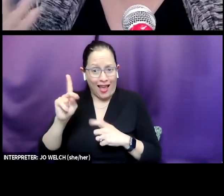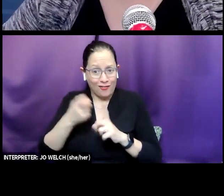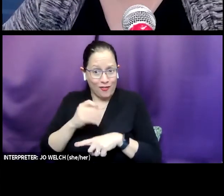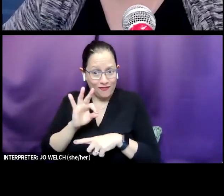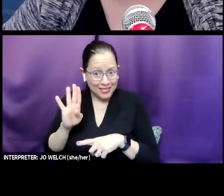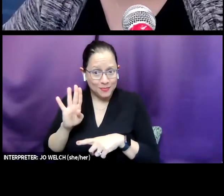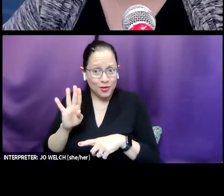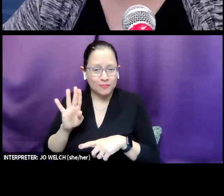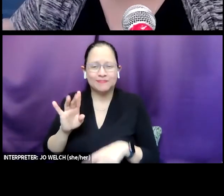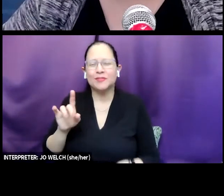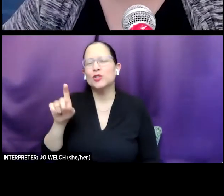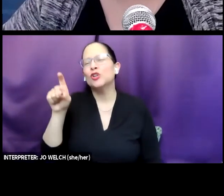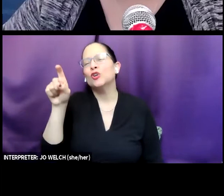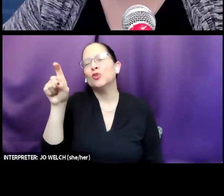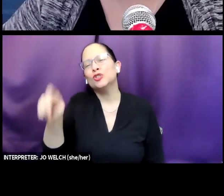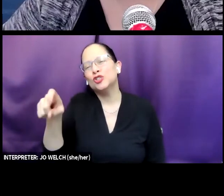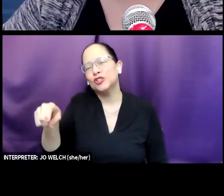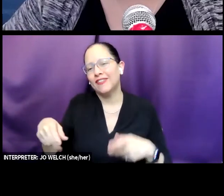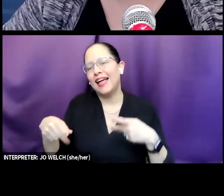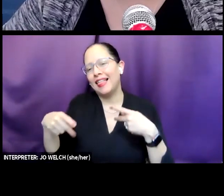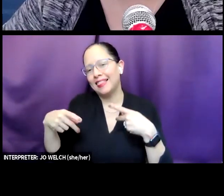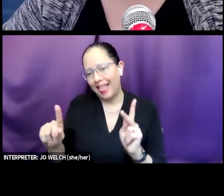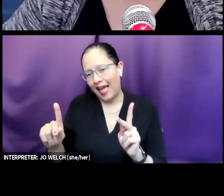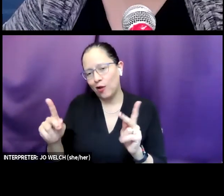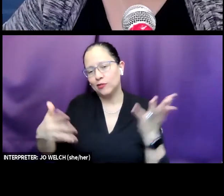just allowed the New York Post article to circulate.